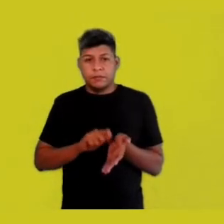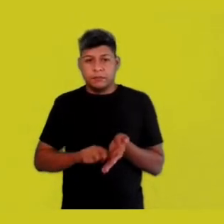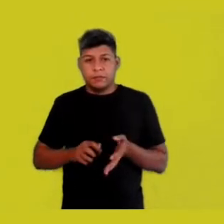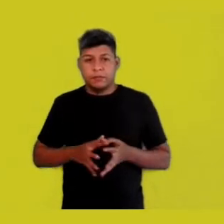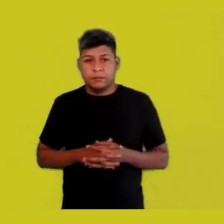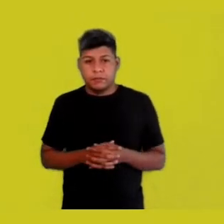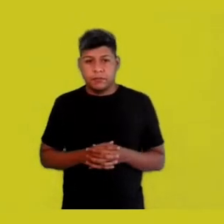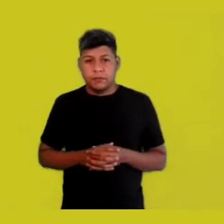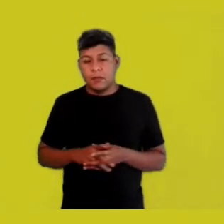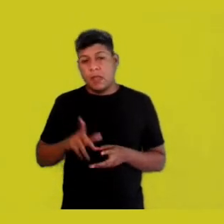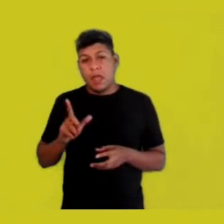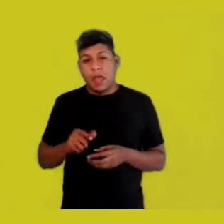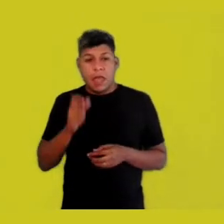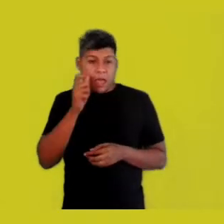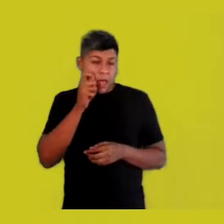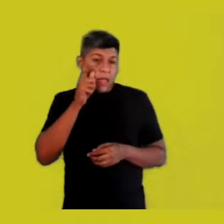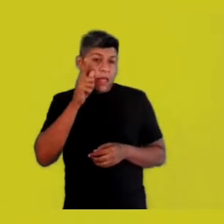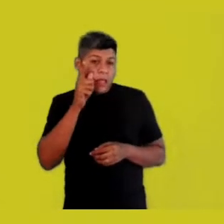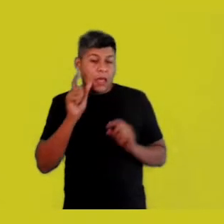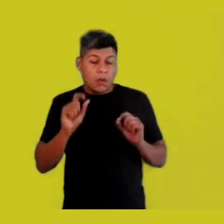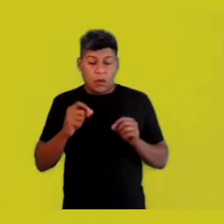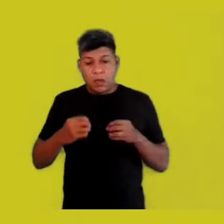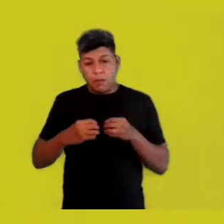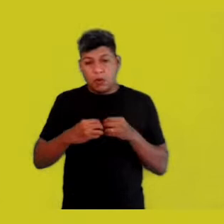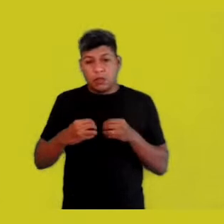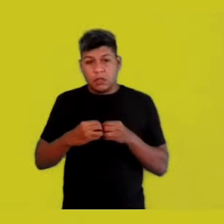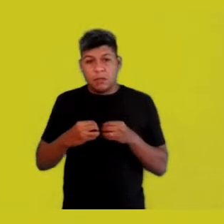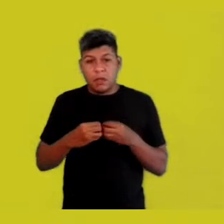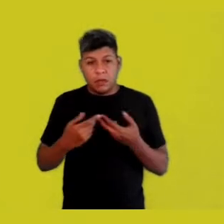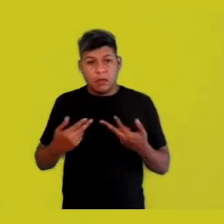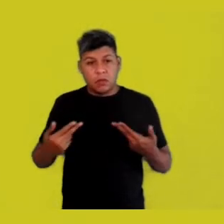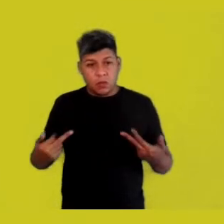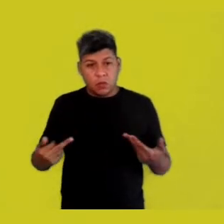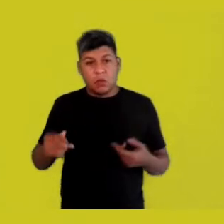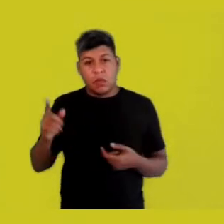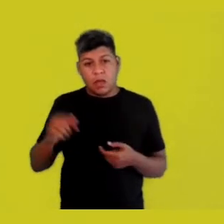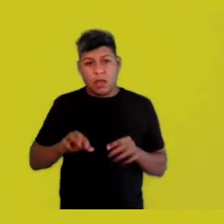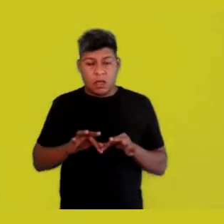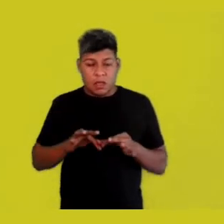This notion of getting close to things delicately, with this care,